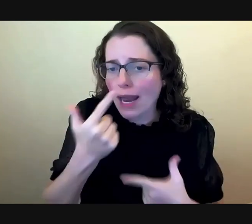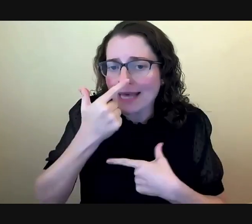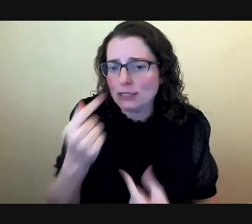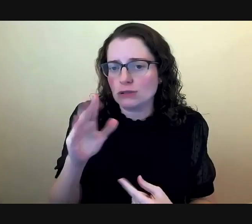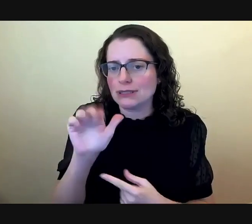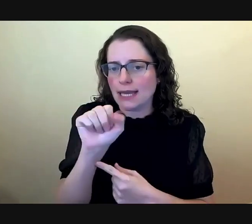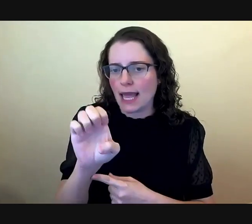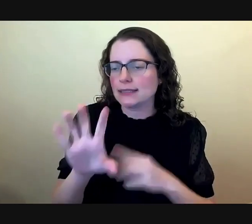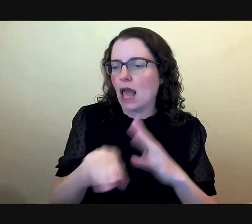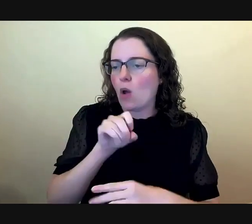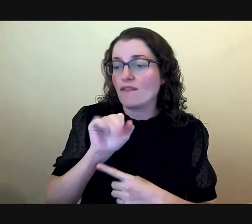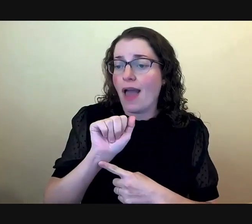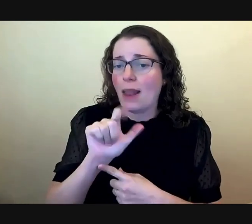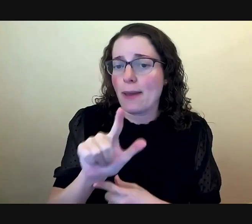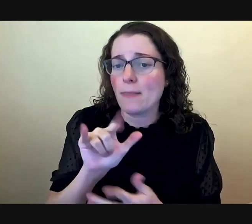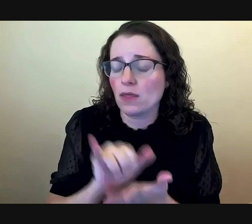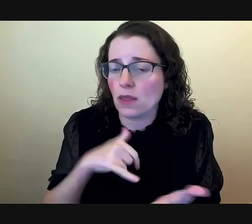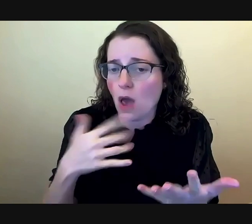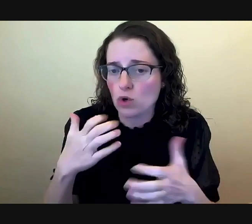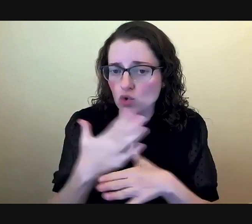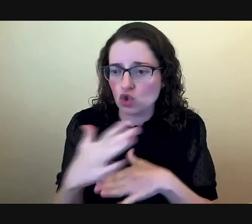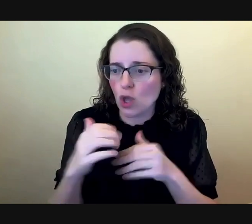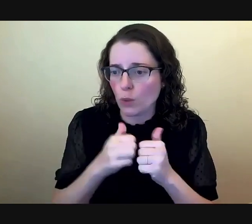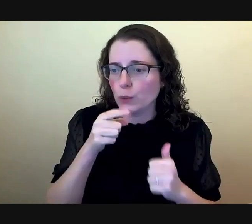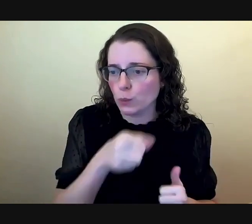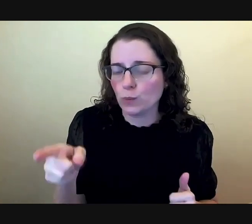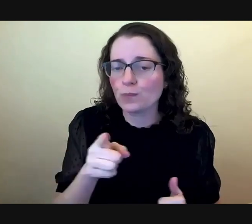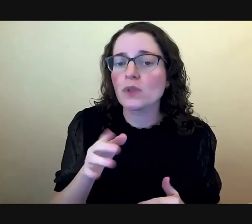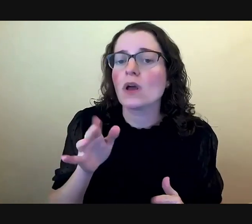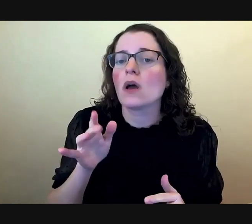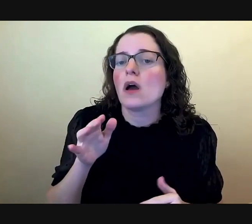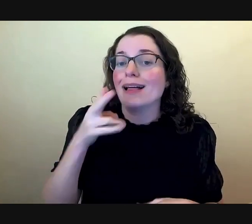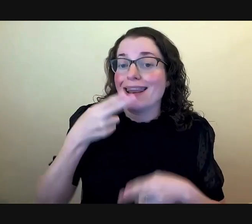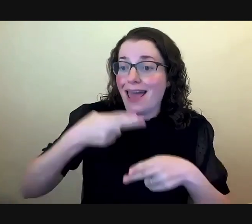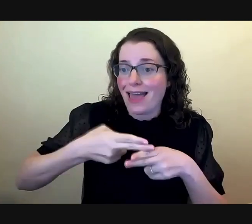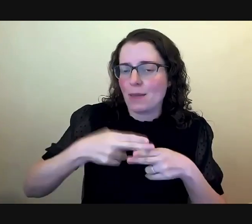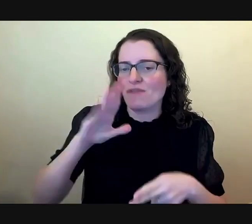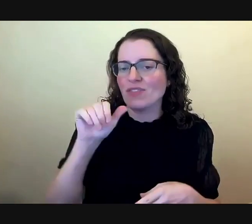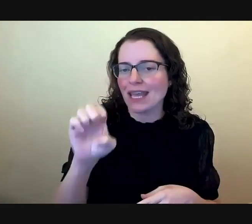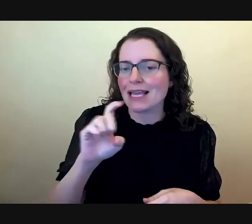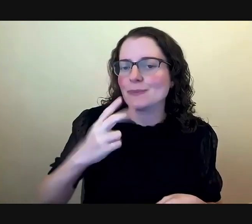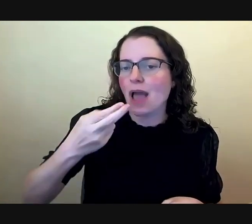But there is one interesting case out of Alabama that I did want to share with you all.